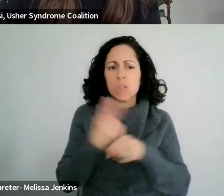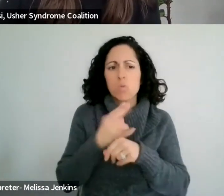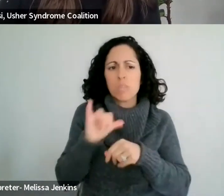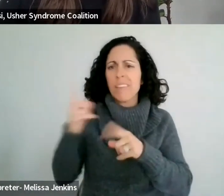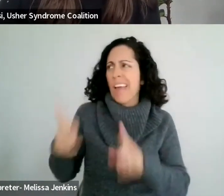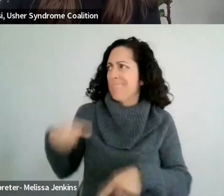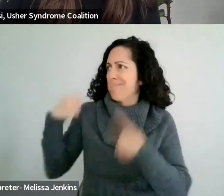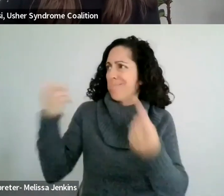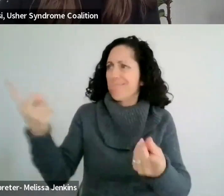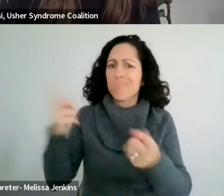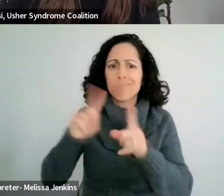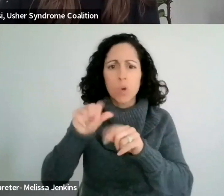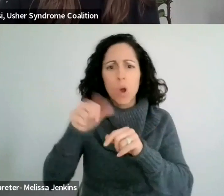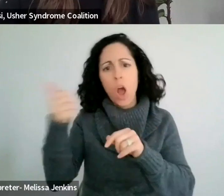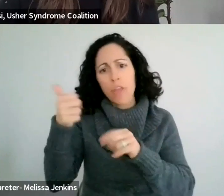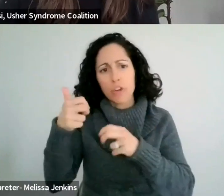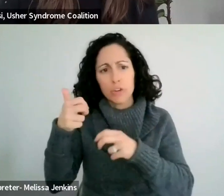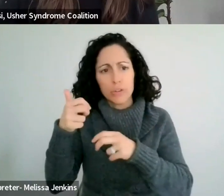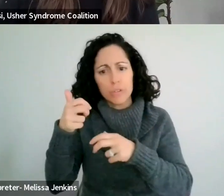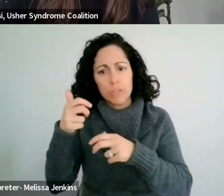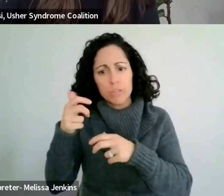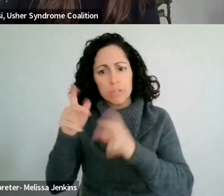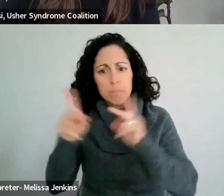with a very fine needle,